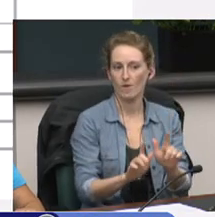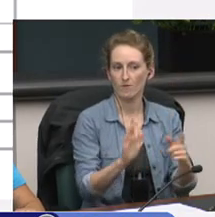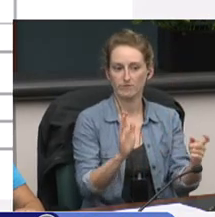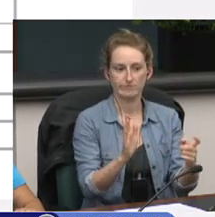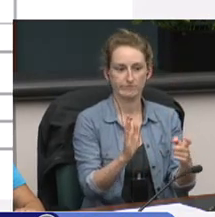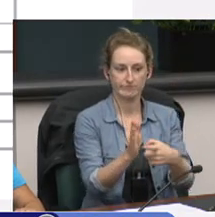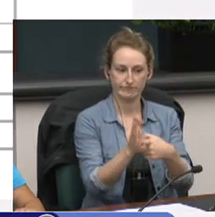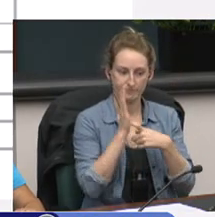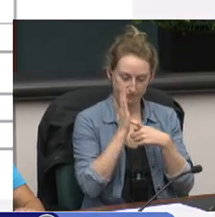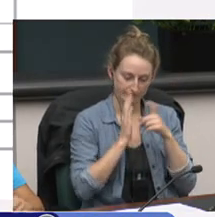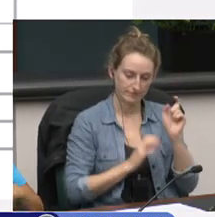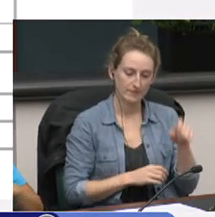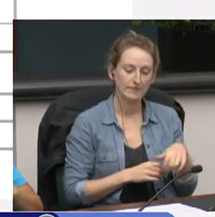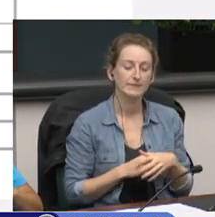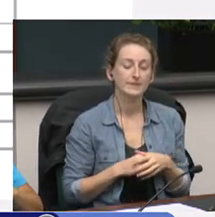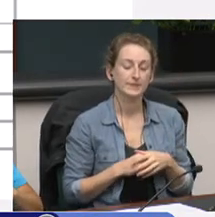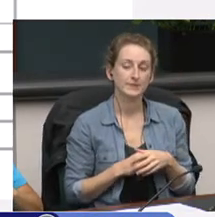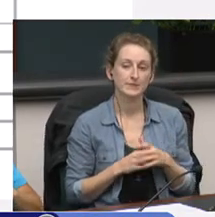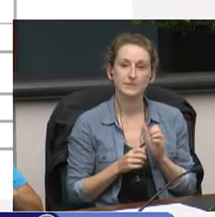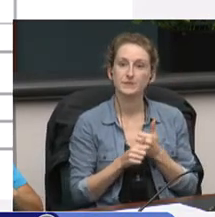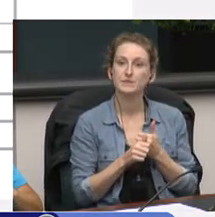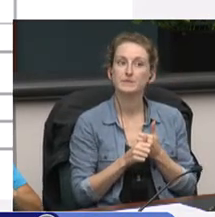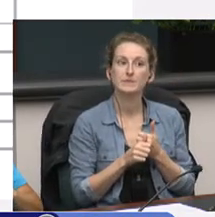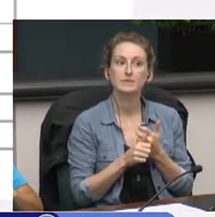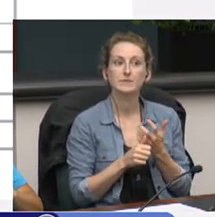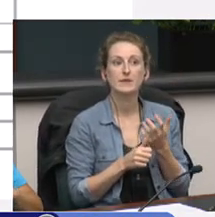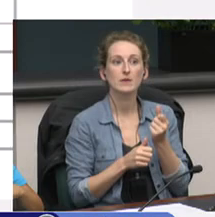help understand how some of those transitions or